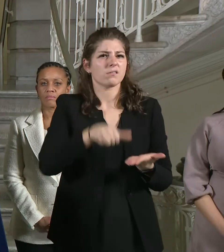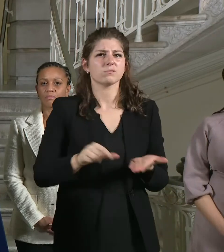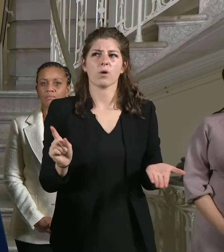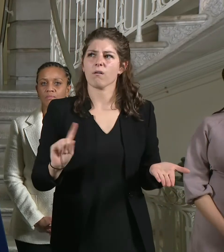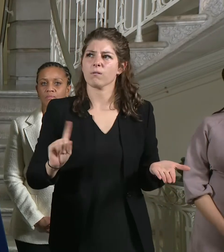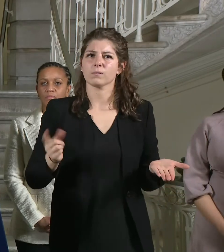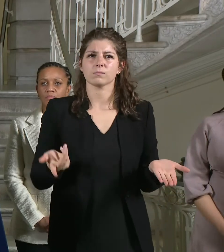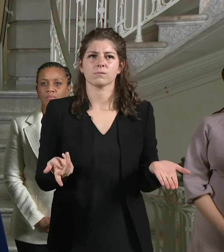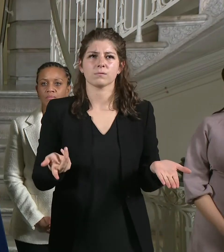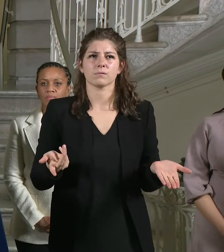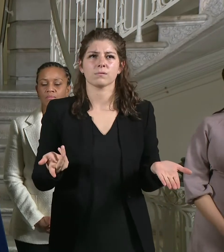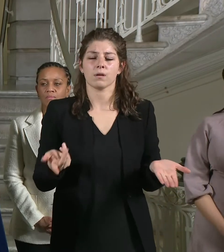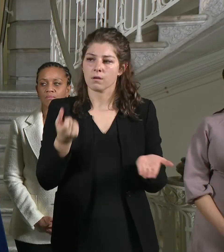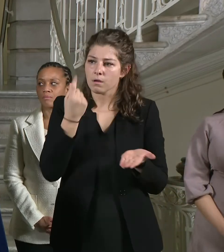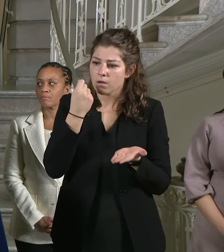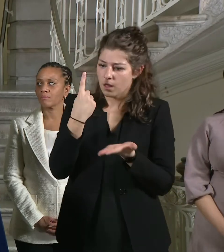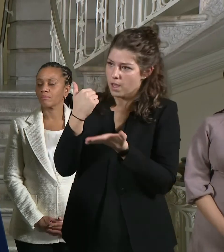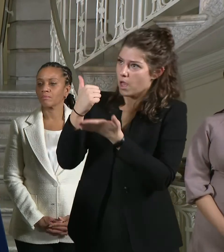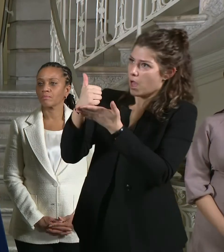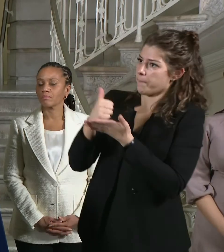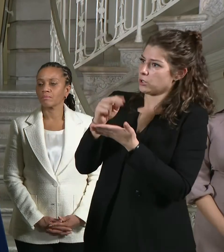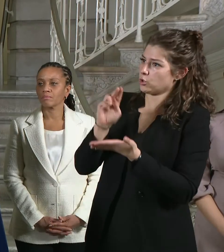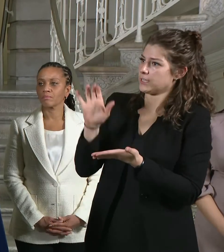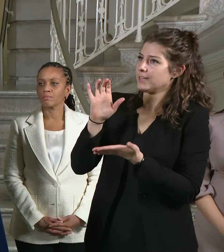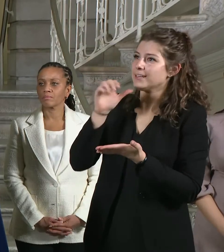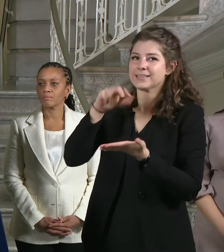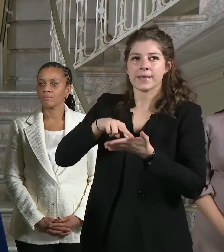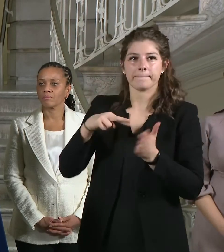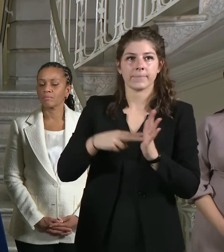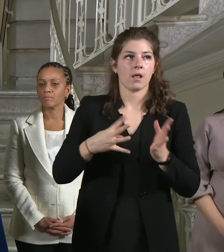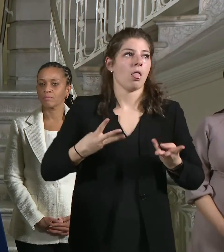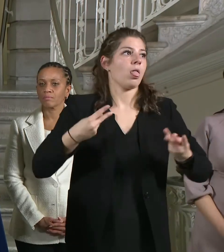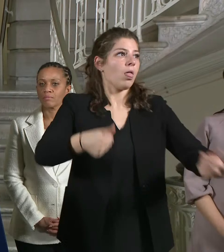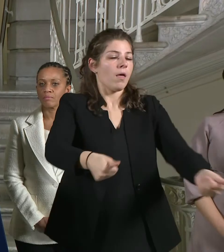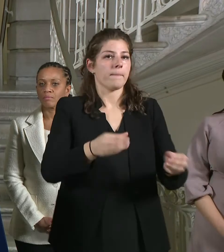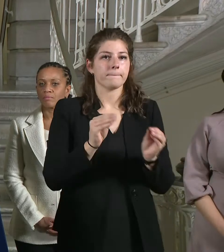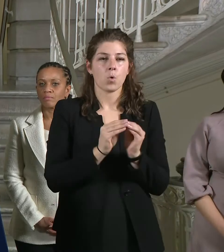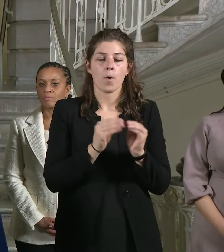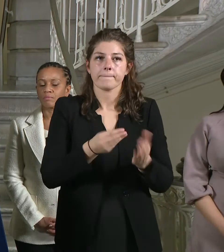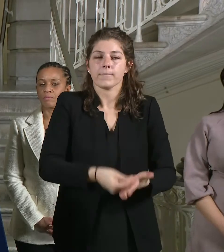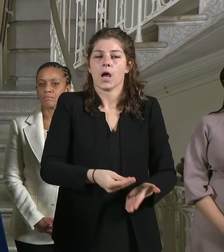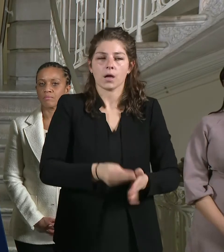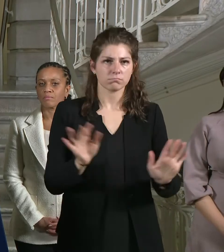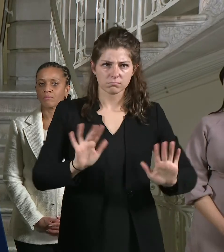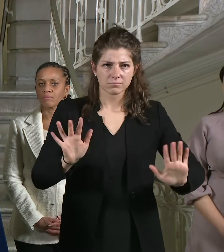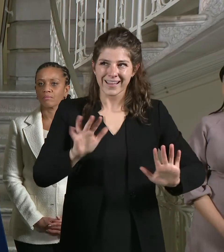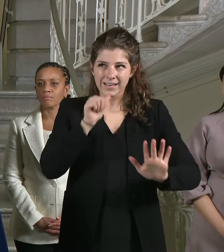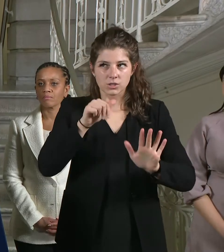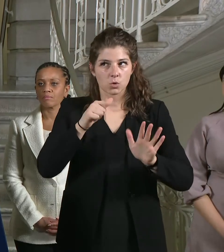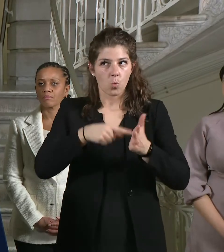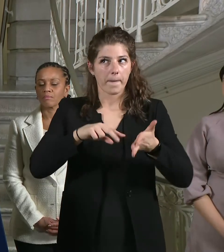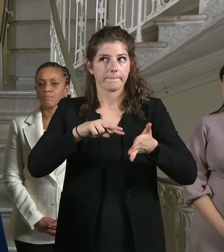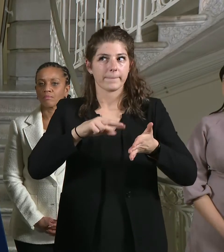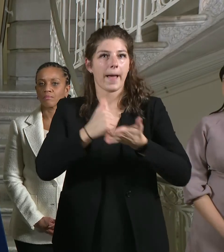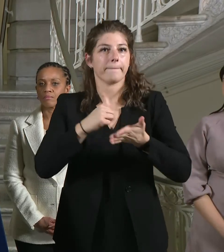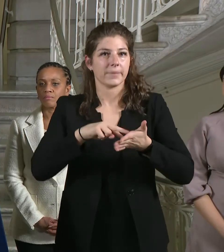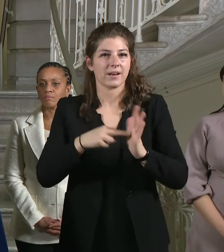ENTITIES TO HELP